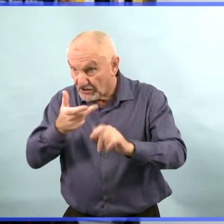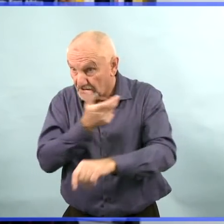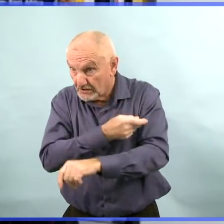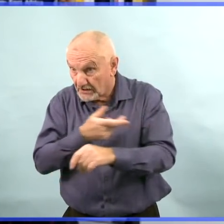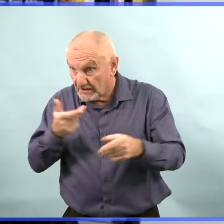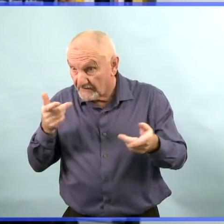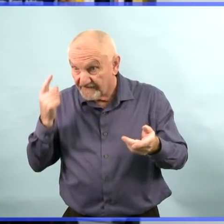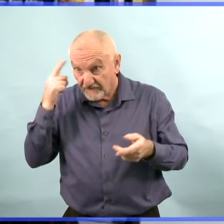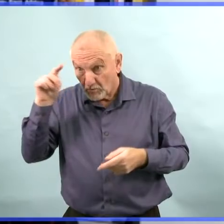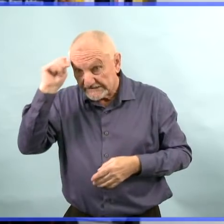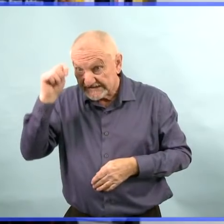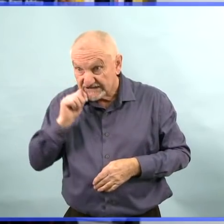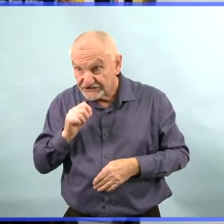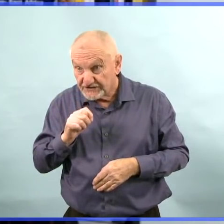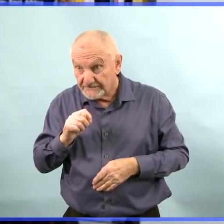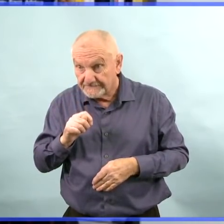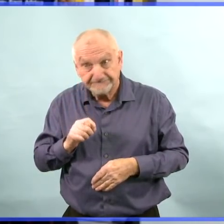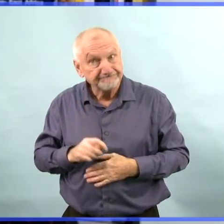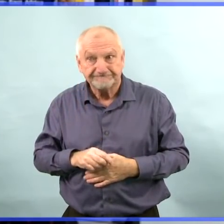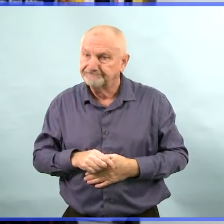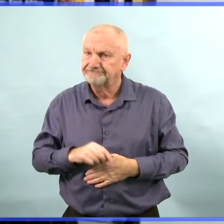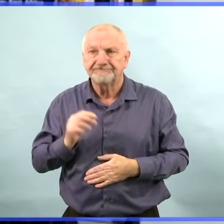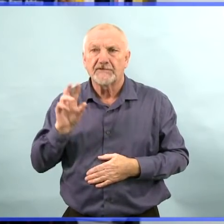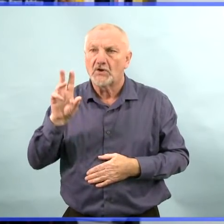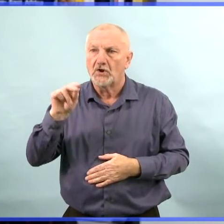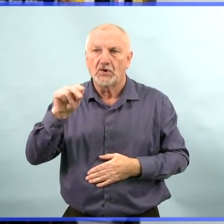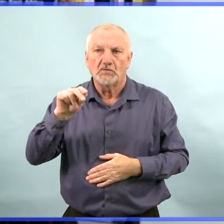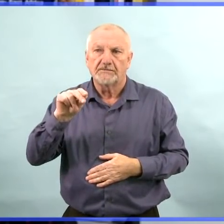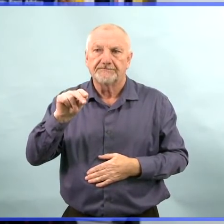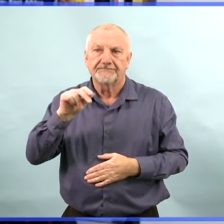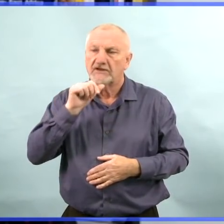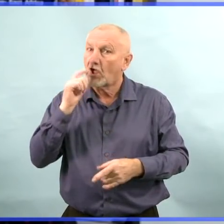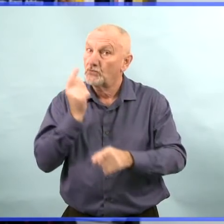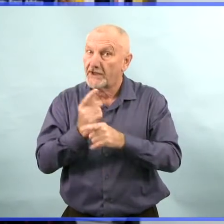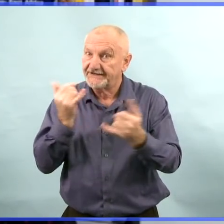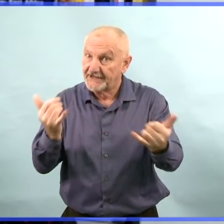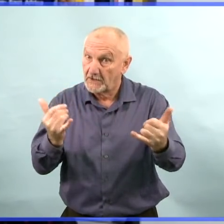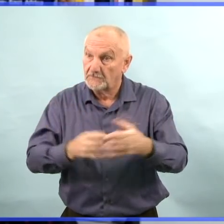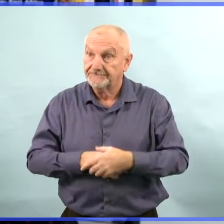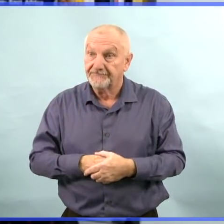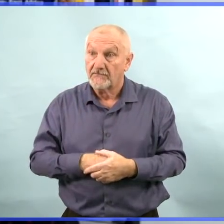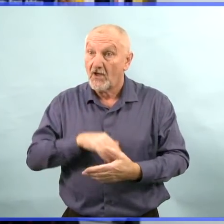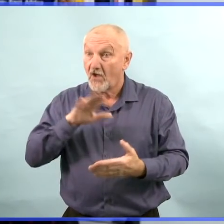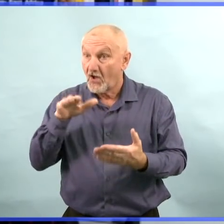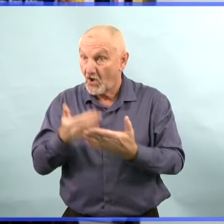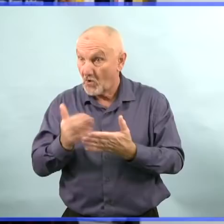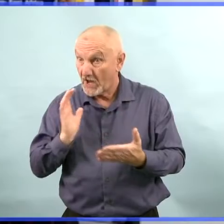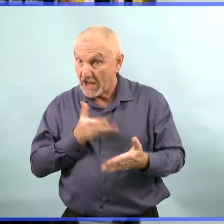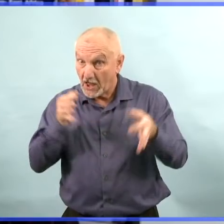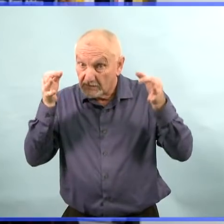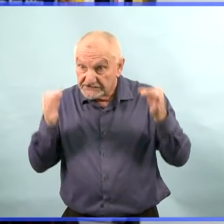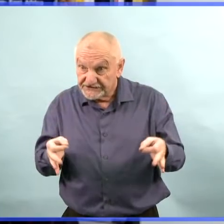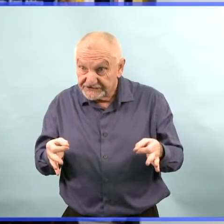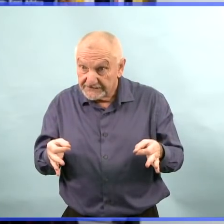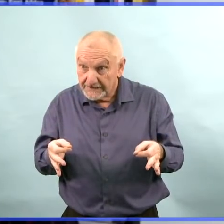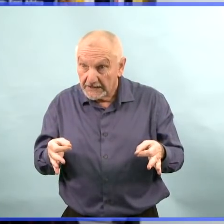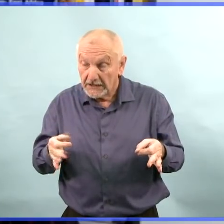all of the major studies that we used to inform our booster decisions looked at adults so we